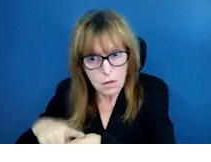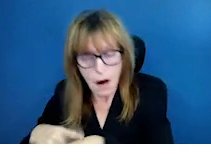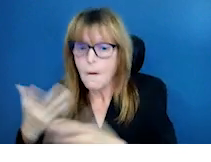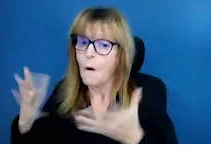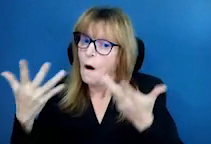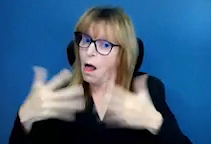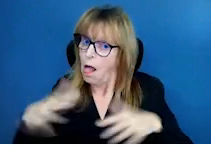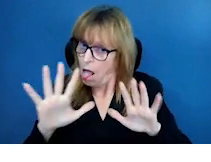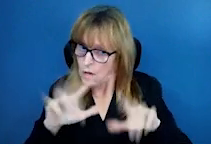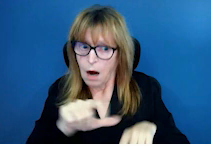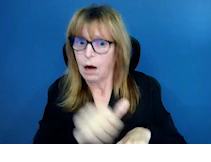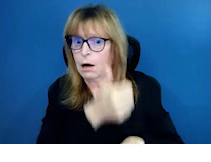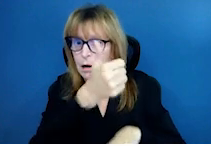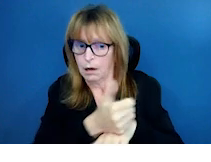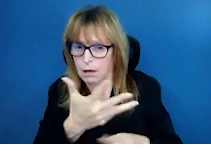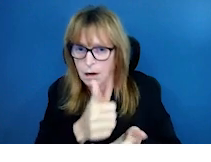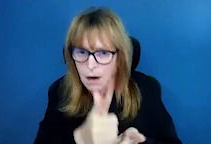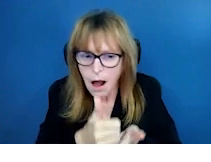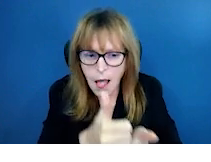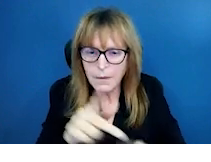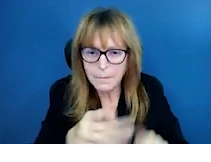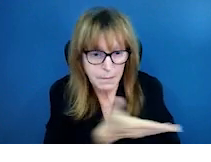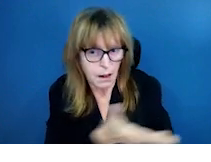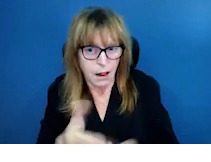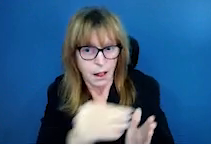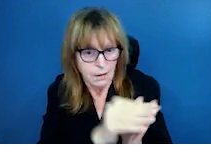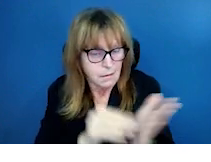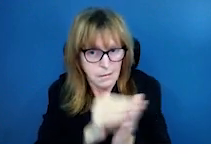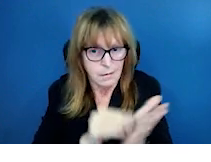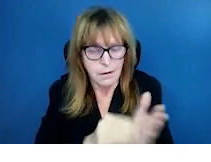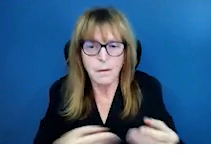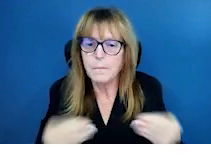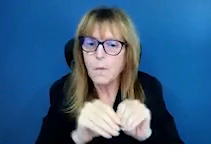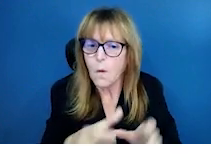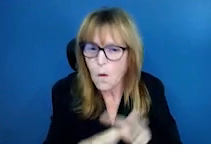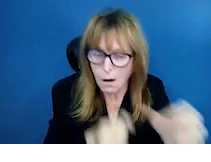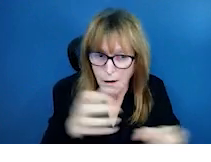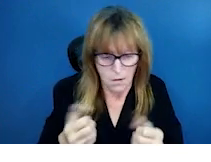During today’s presentation, I’ll be answering some basic questions about the CVITP Grant.